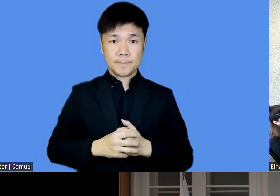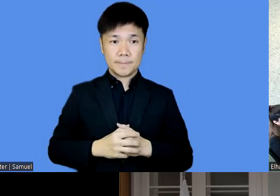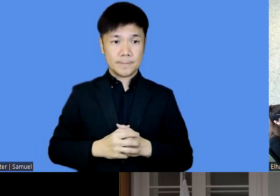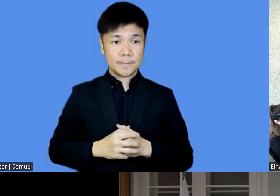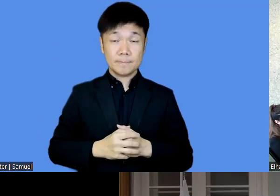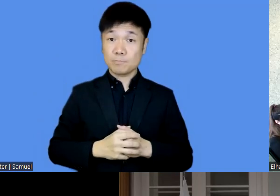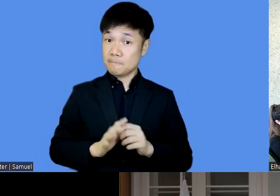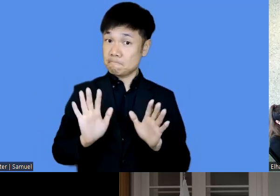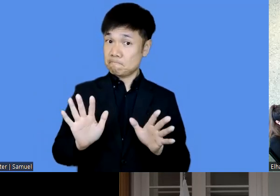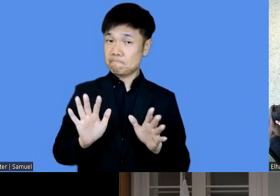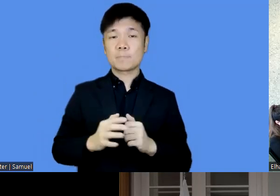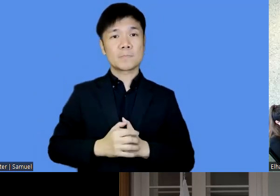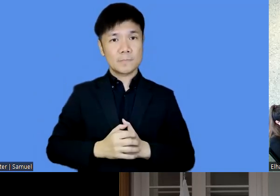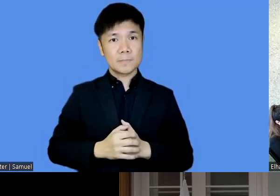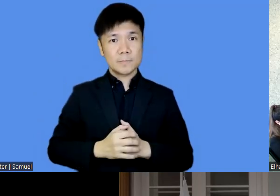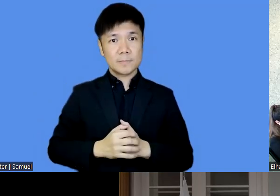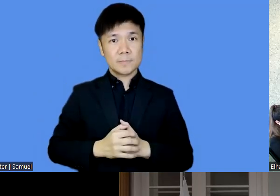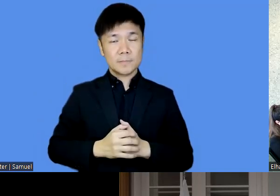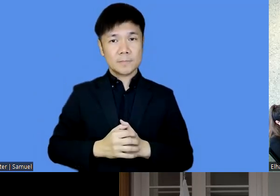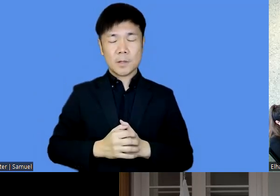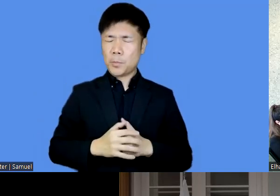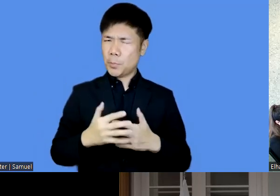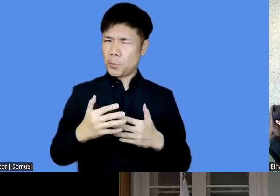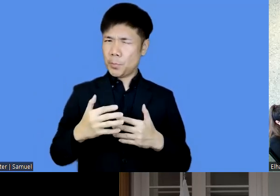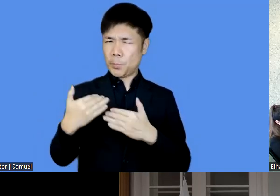It was a very large undertaking to do it.